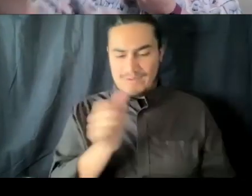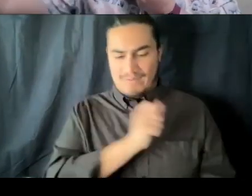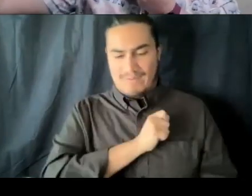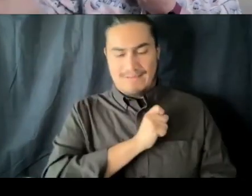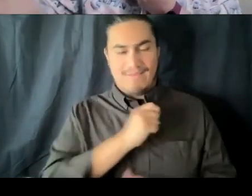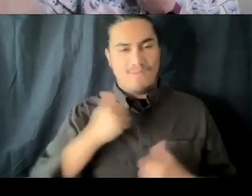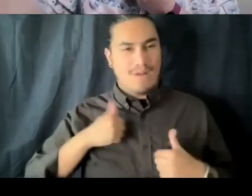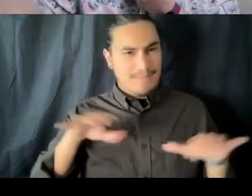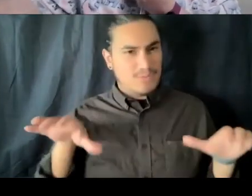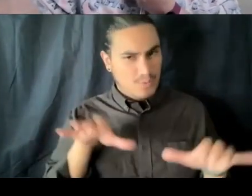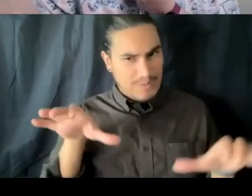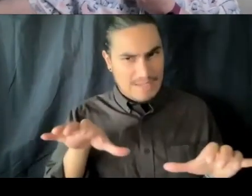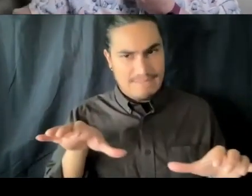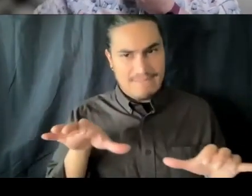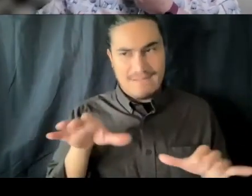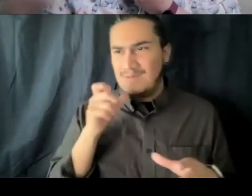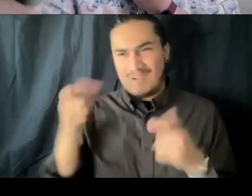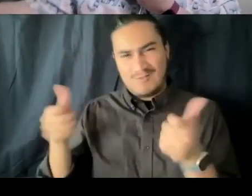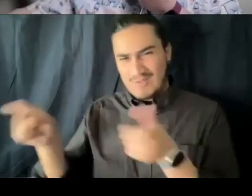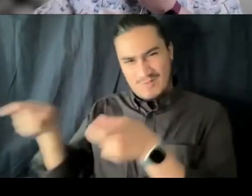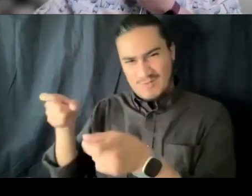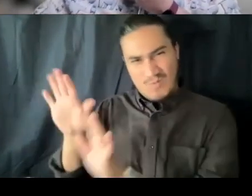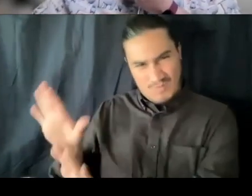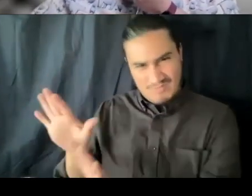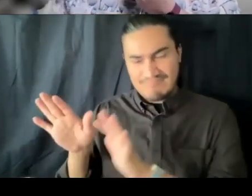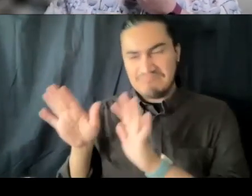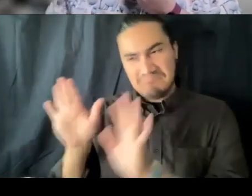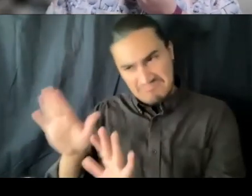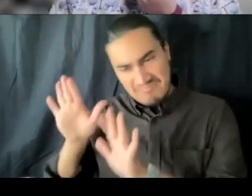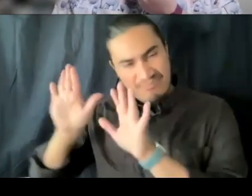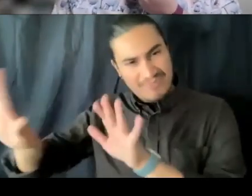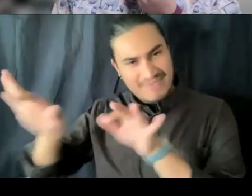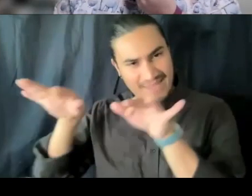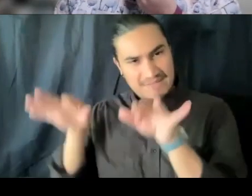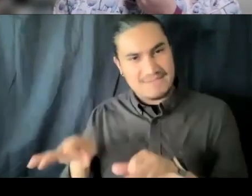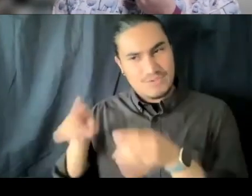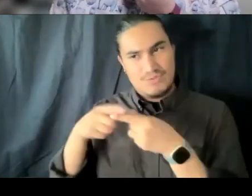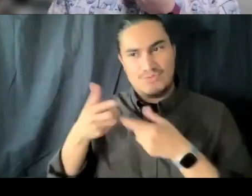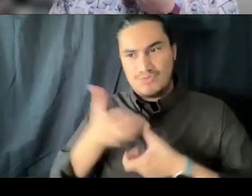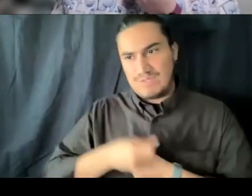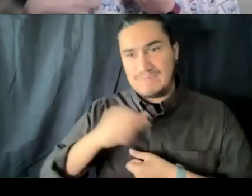and I'm not trying to control the other person. It's their choice if they trust me or not,